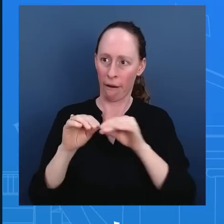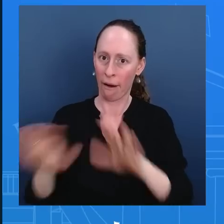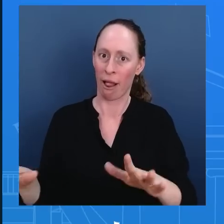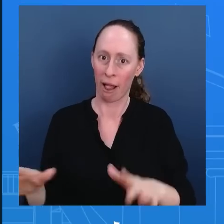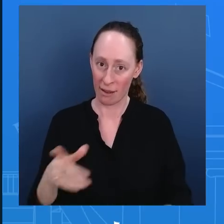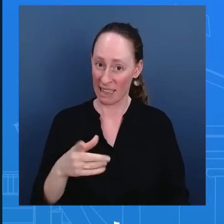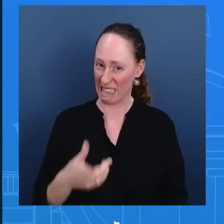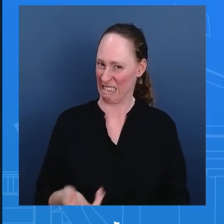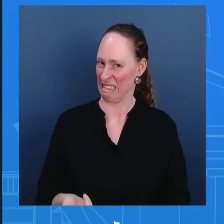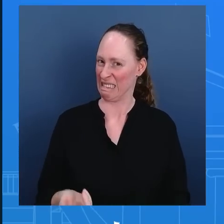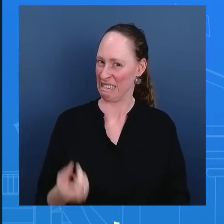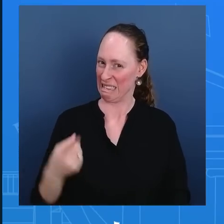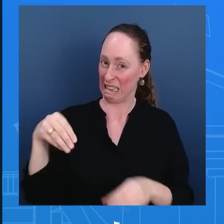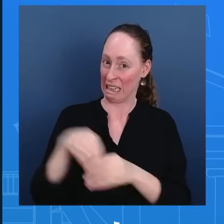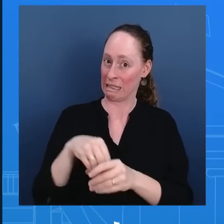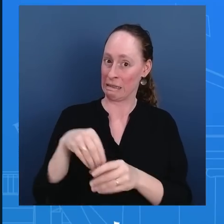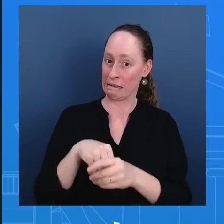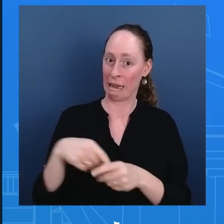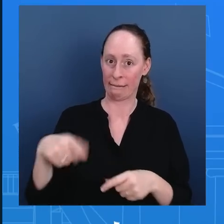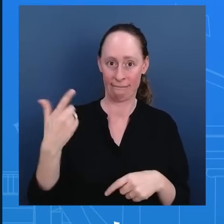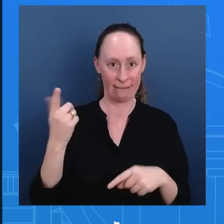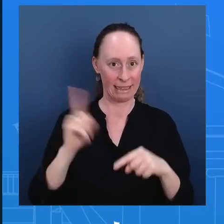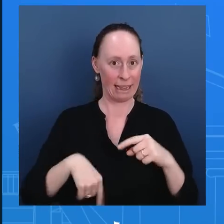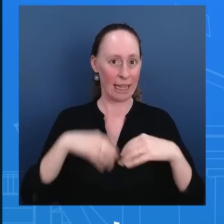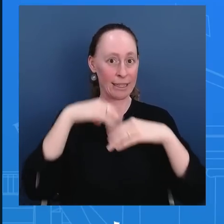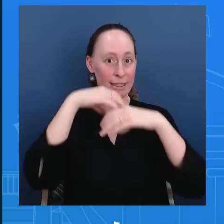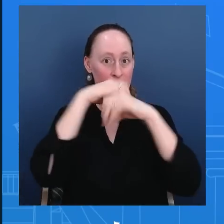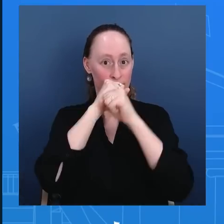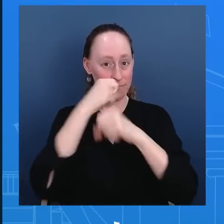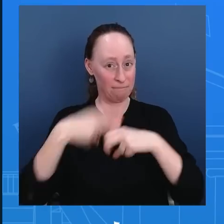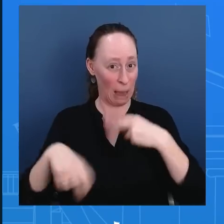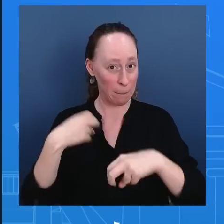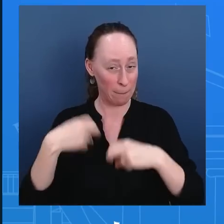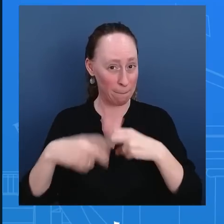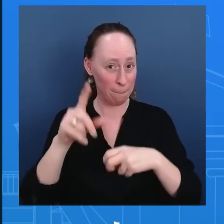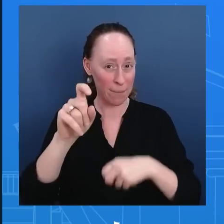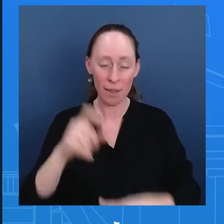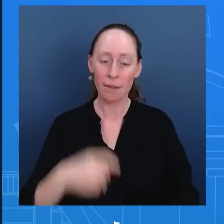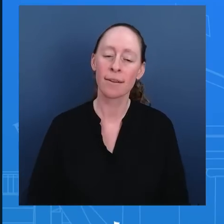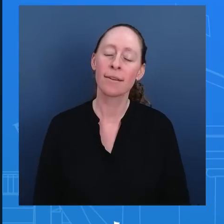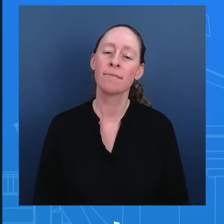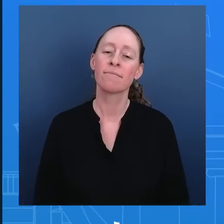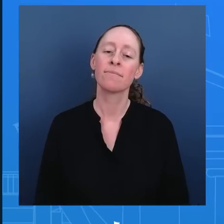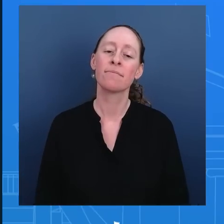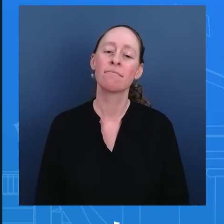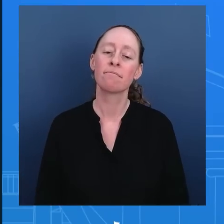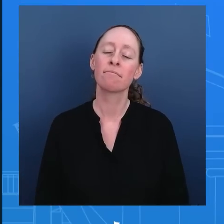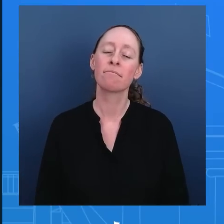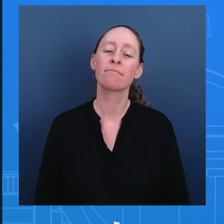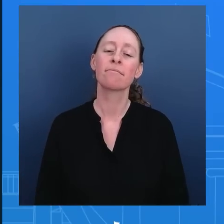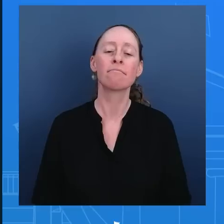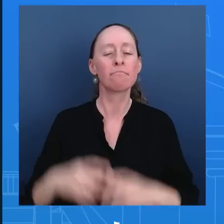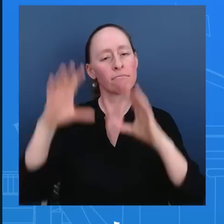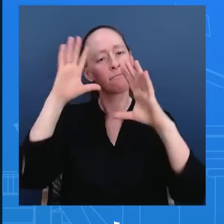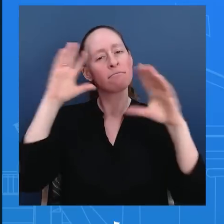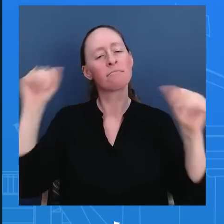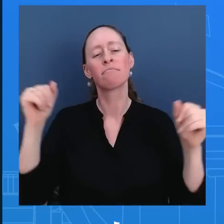continues to have complete confidence in his -- in -- in the agencies -- right? whether it’s DOD, I- -- IC, or DOJ.